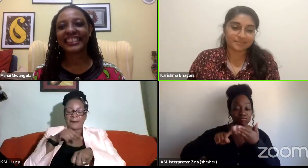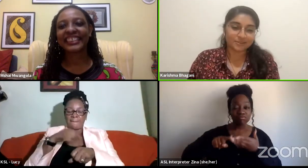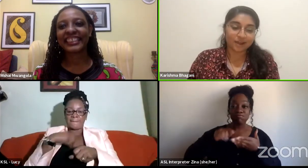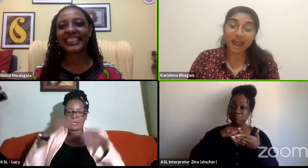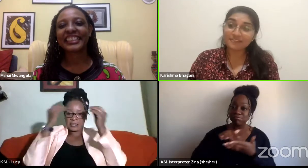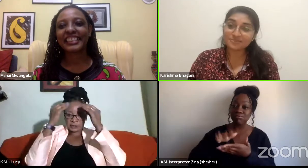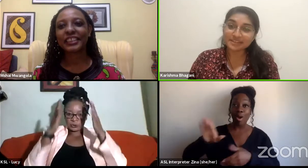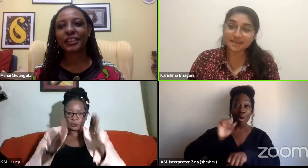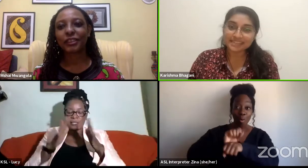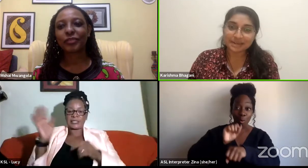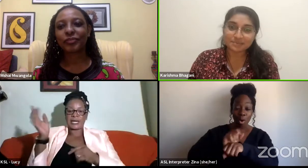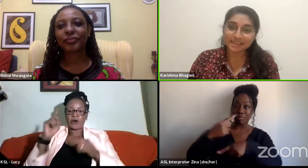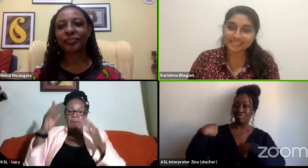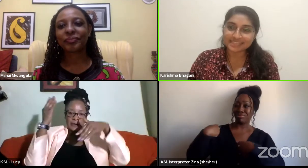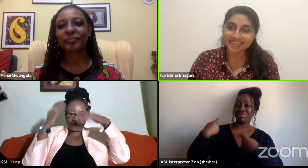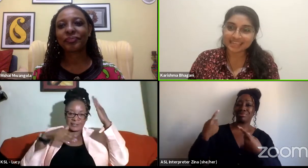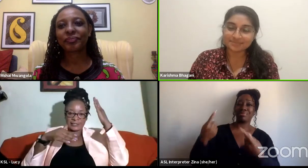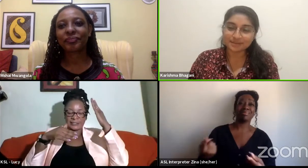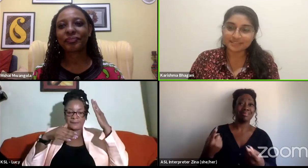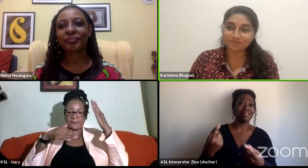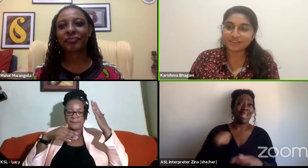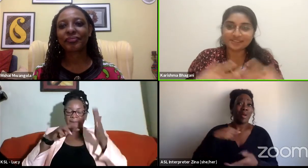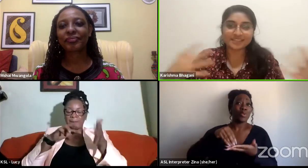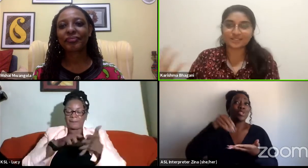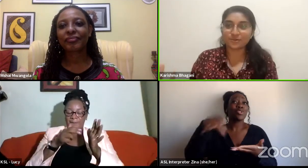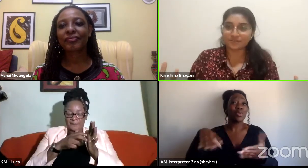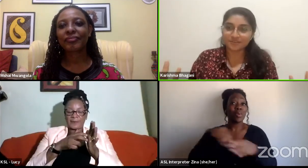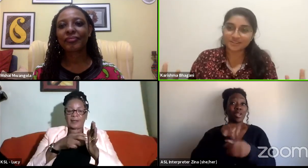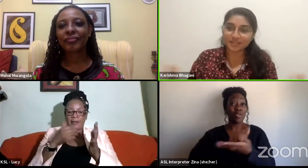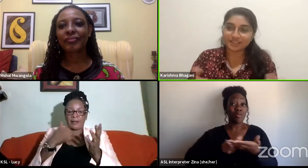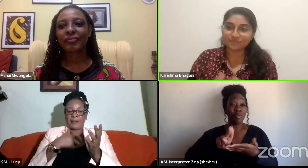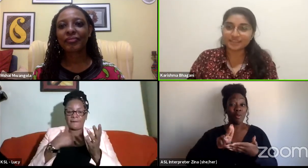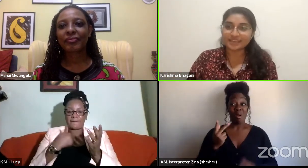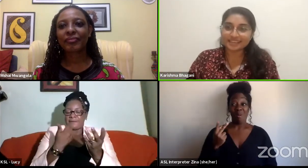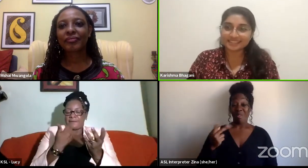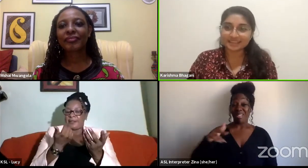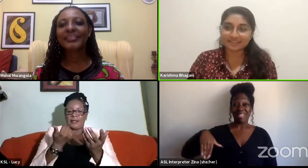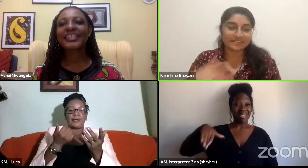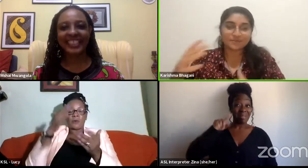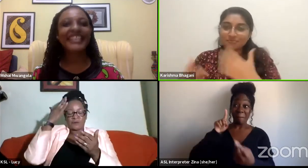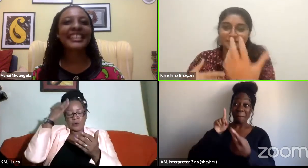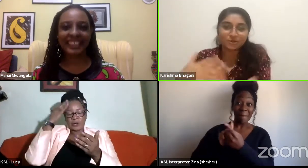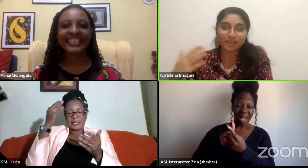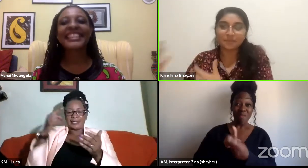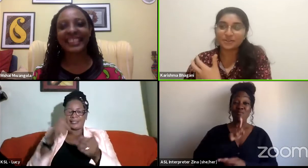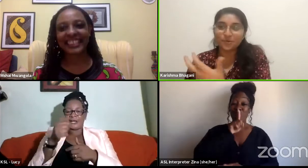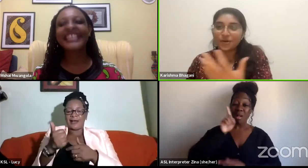So haven't really met her in person as yet but it feels as though we've known each other for years given that we've been talking much more